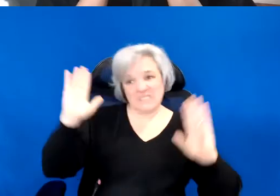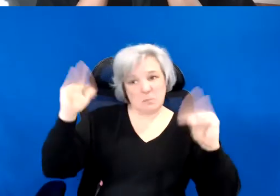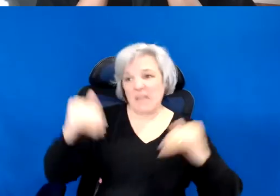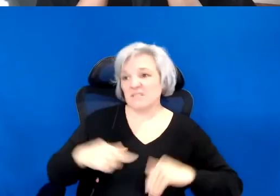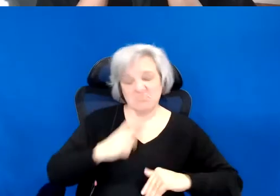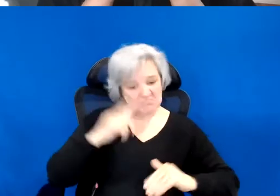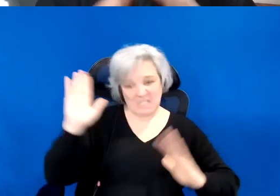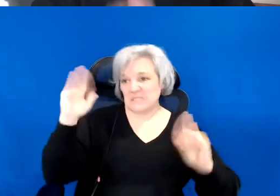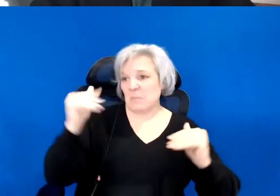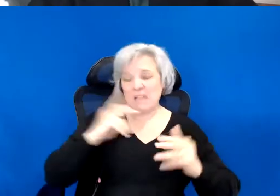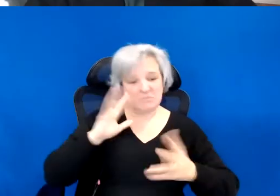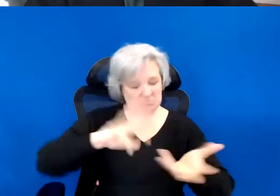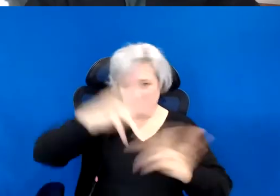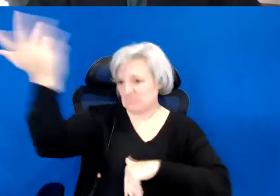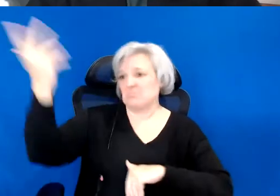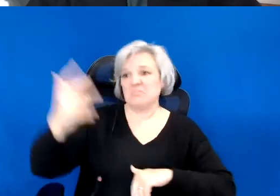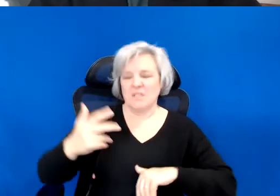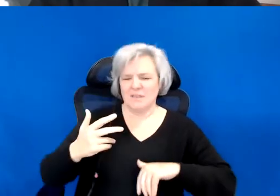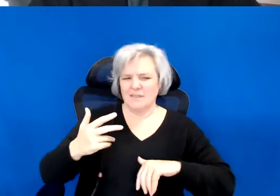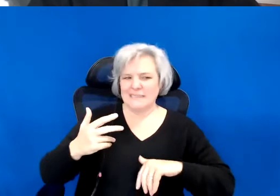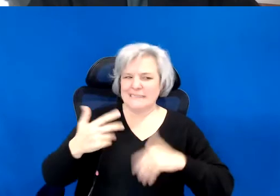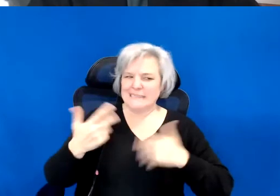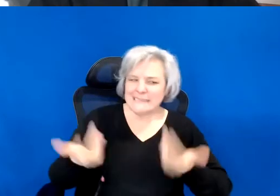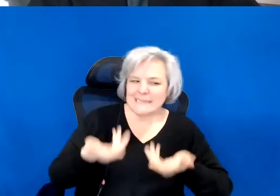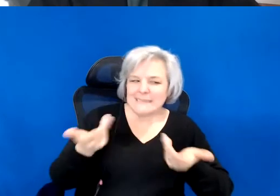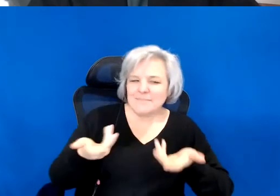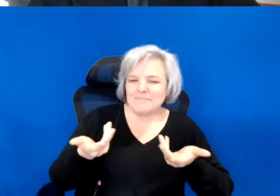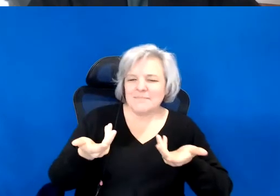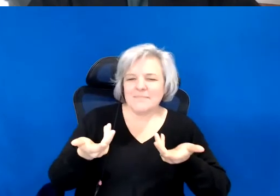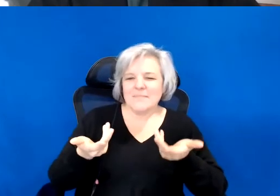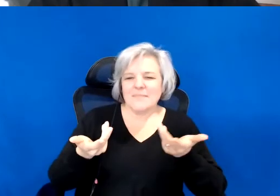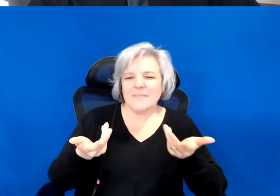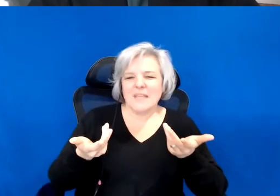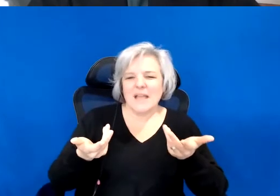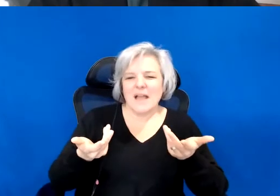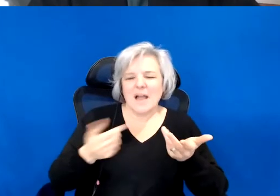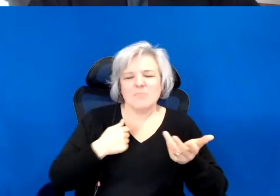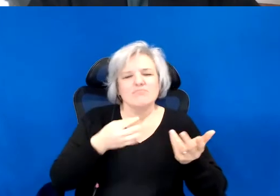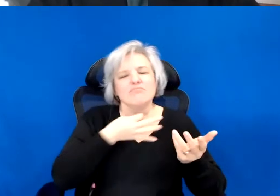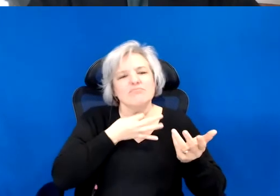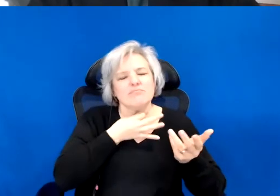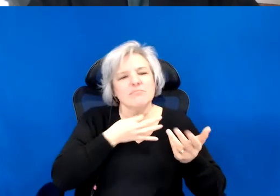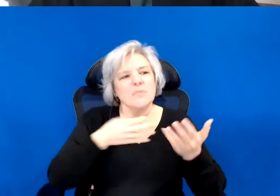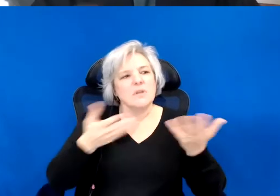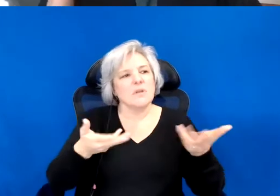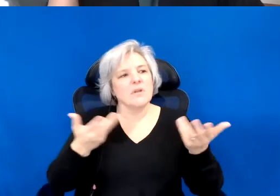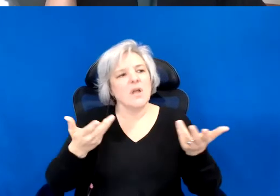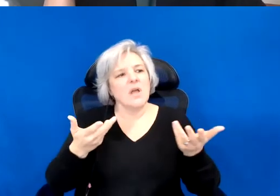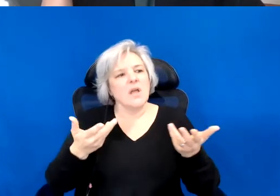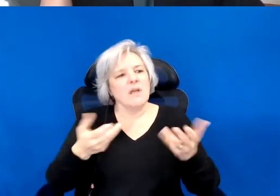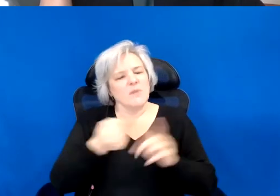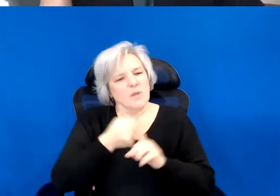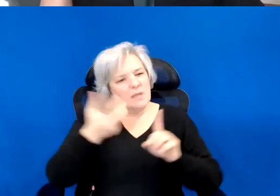conciliated there but yeah, I'm wondering if you could talk a little bit about that